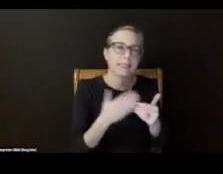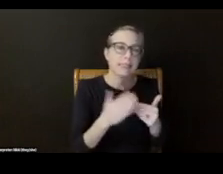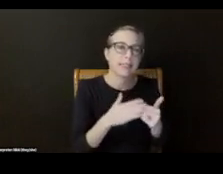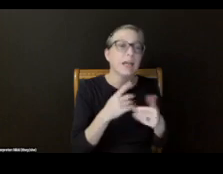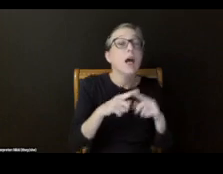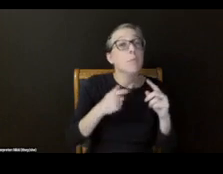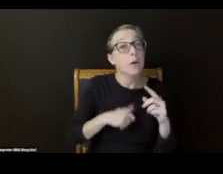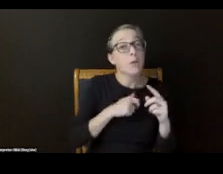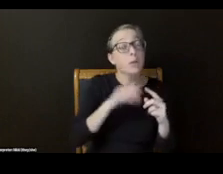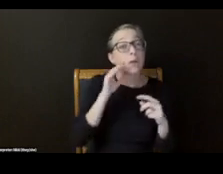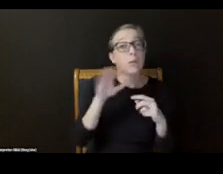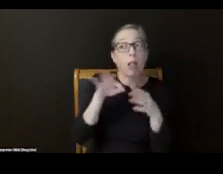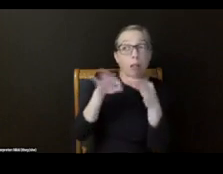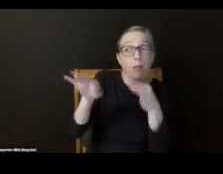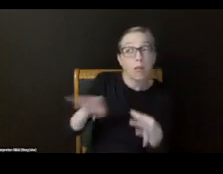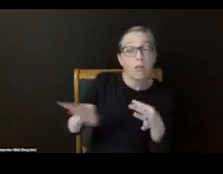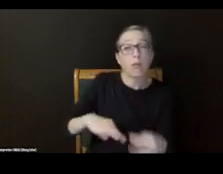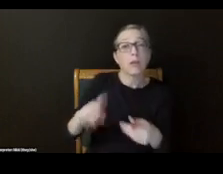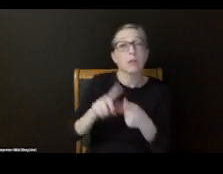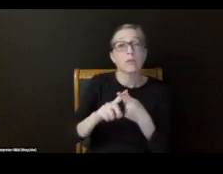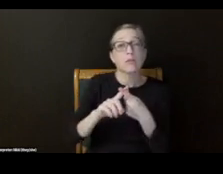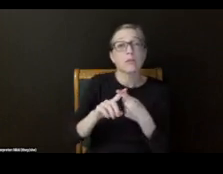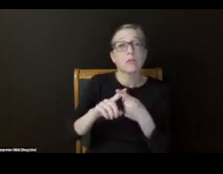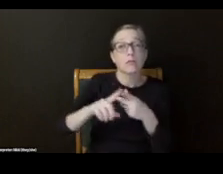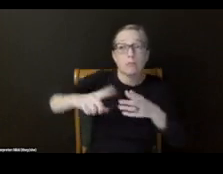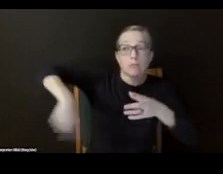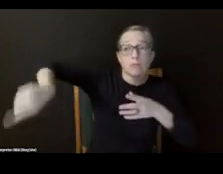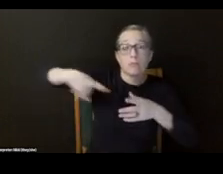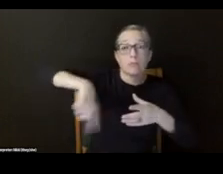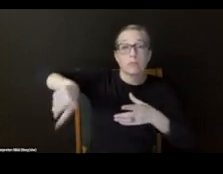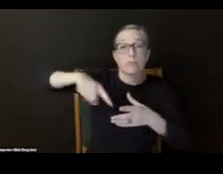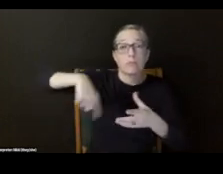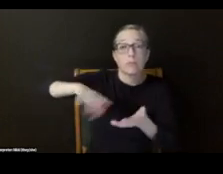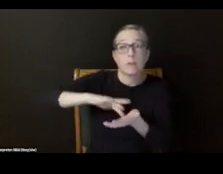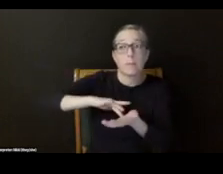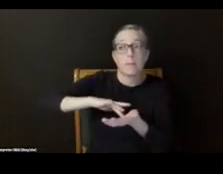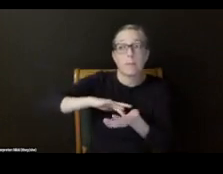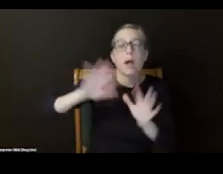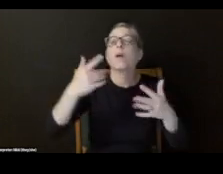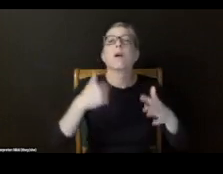studied or inhaled the idea of like,